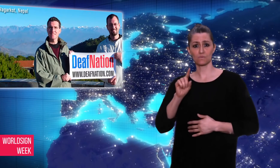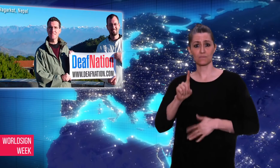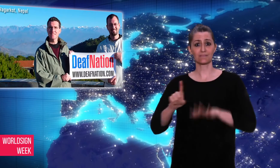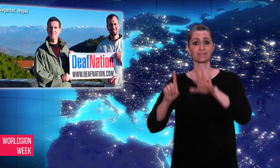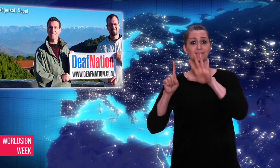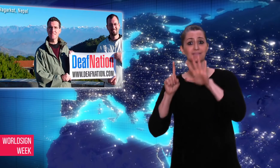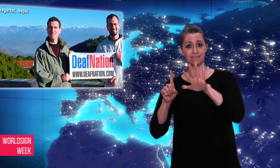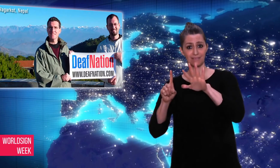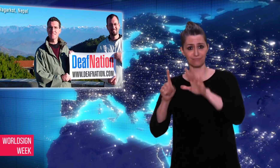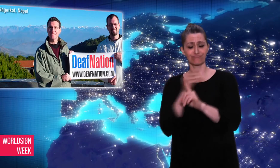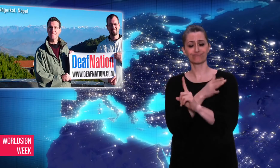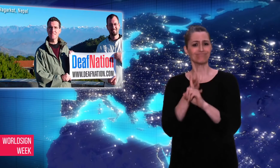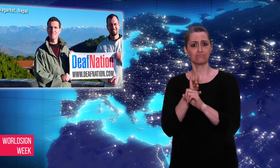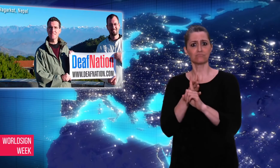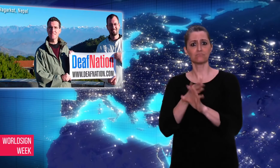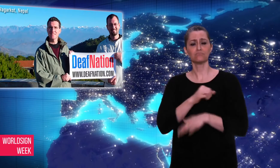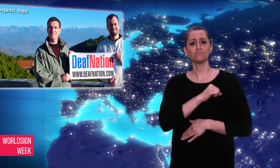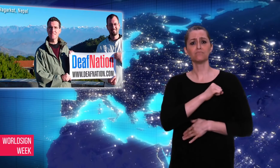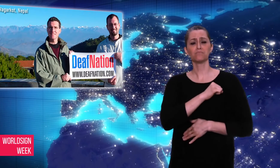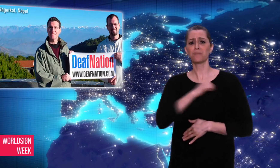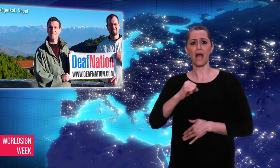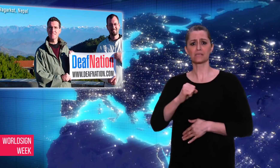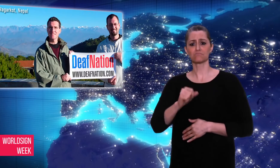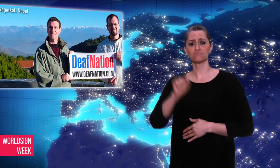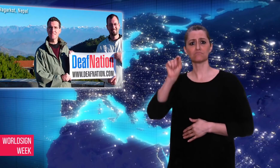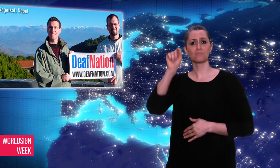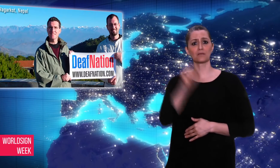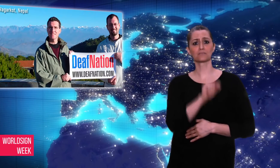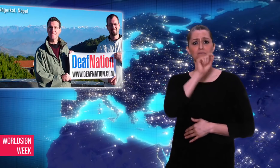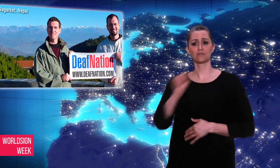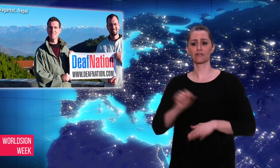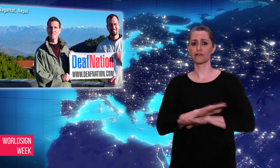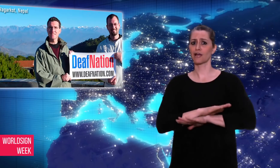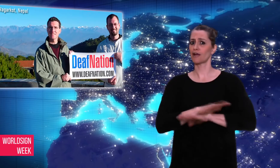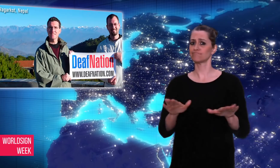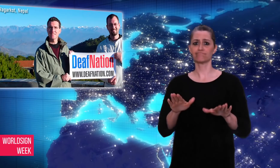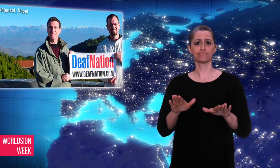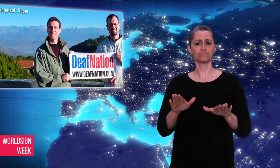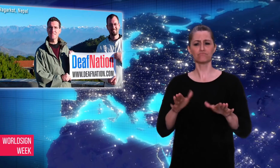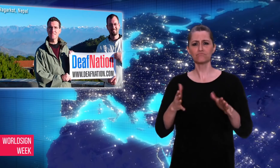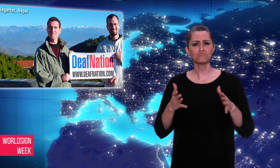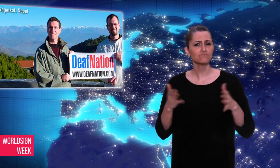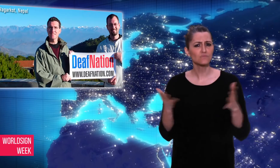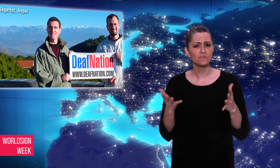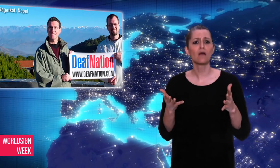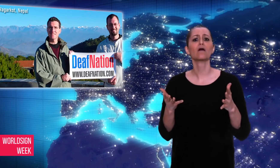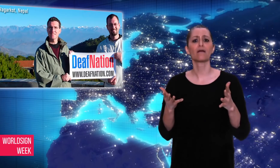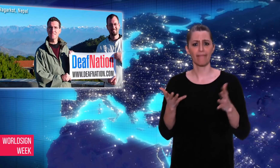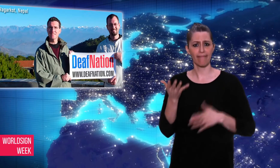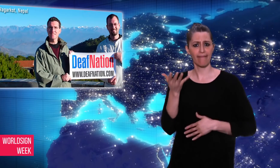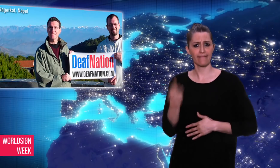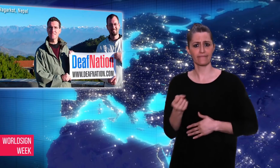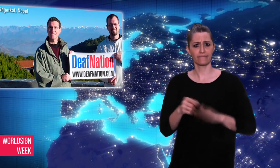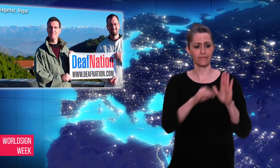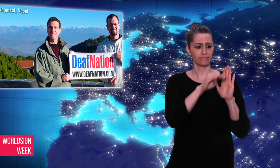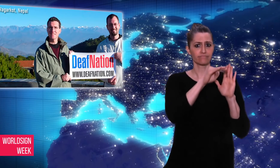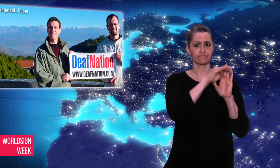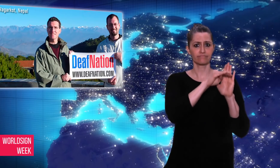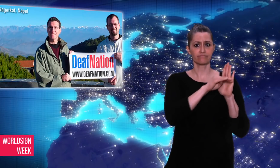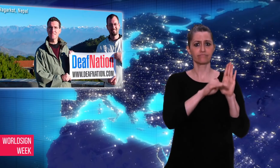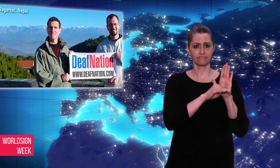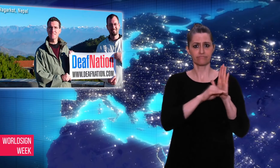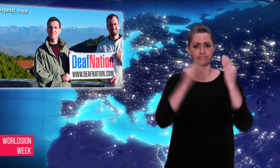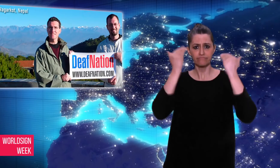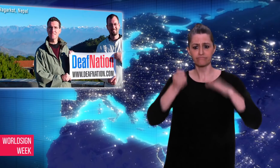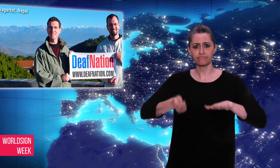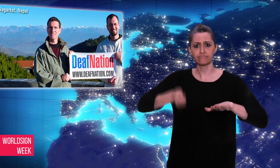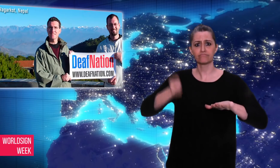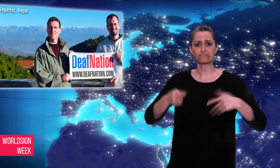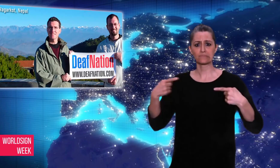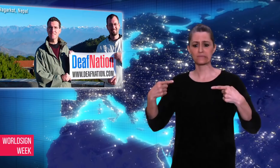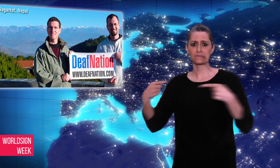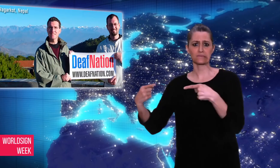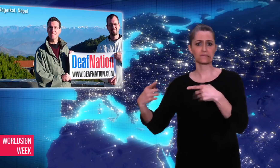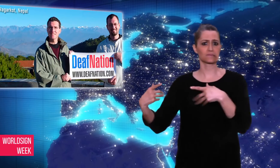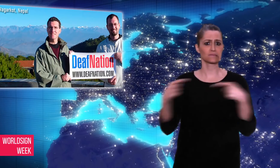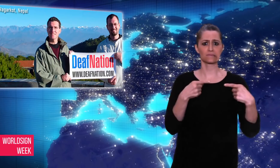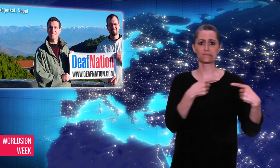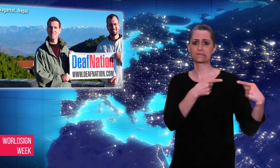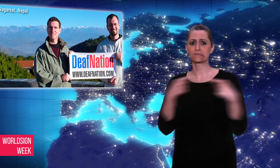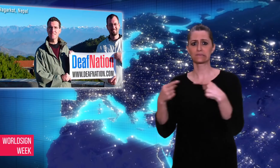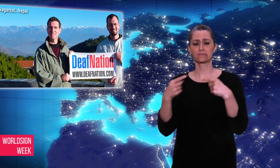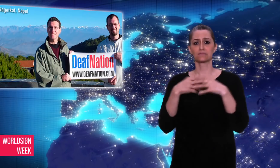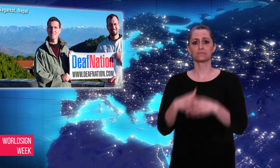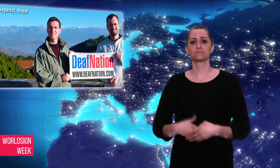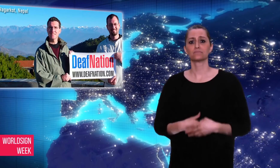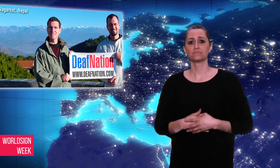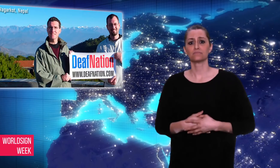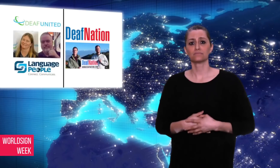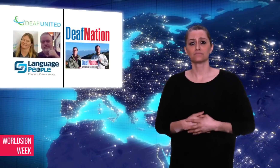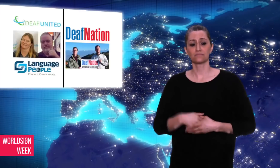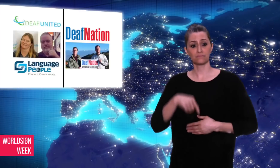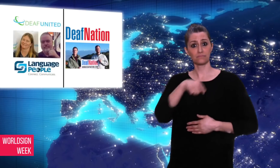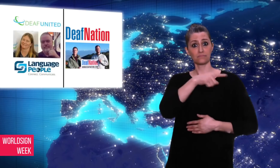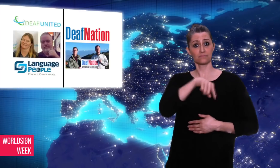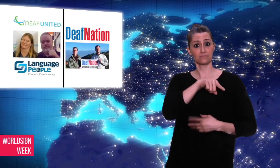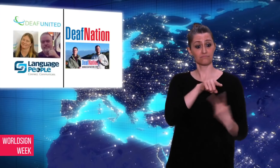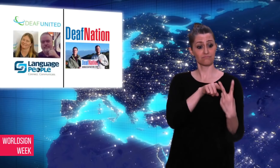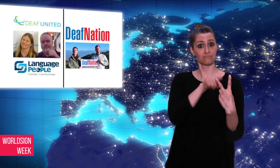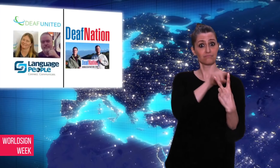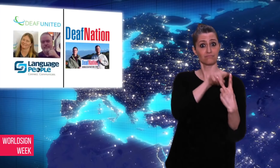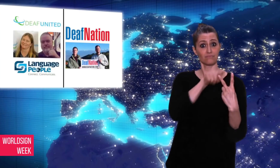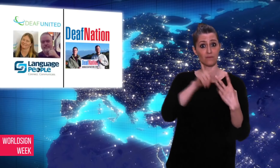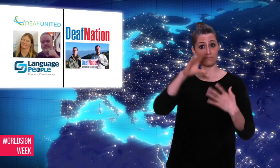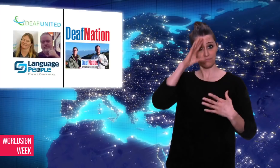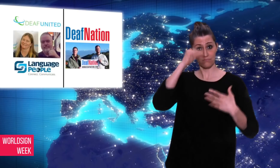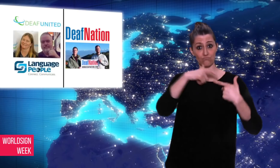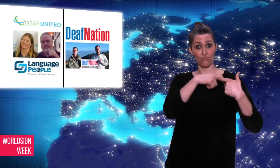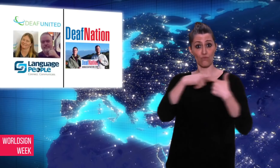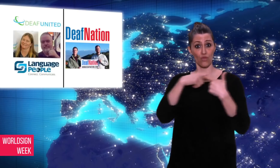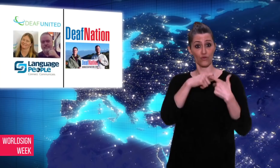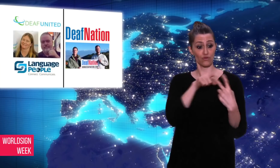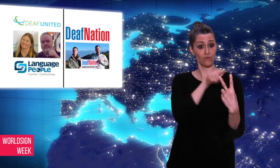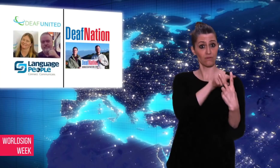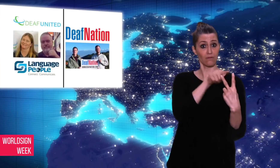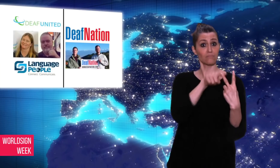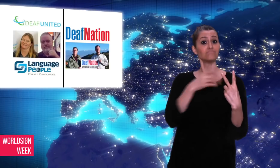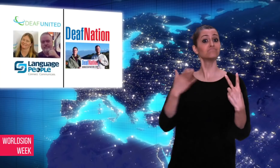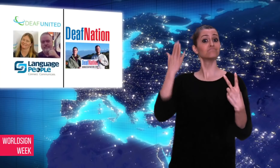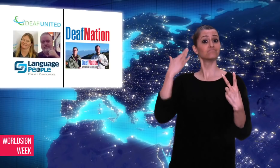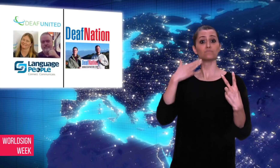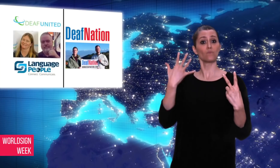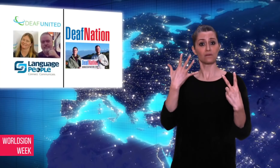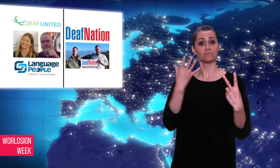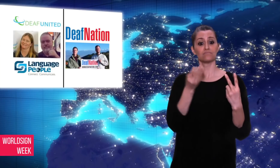in 2016 due to legal dispute between the Barish brothers who